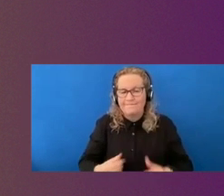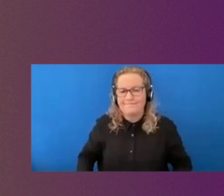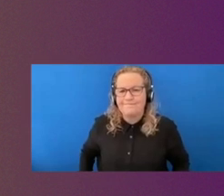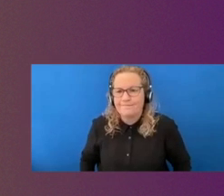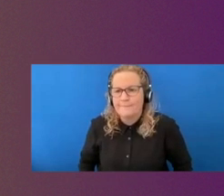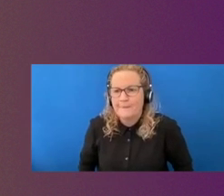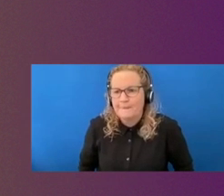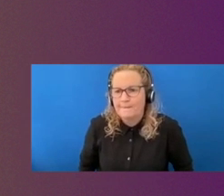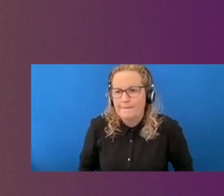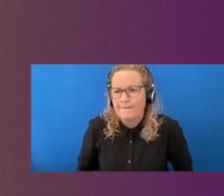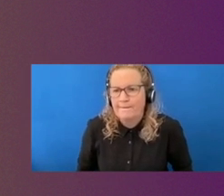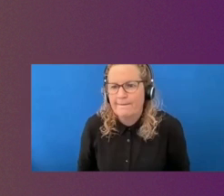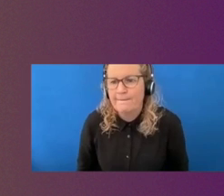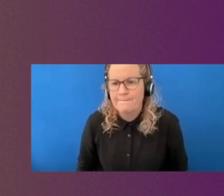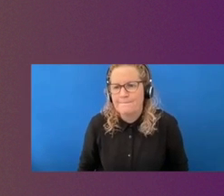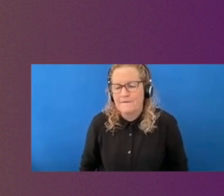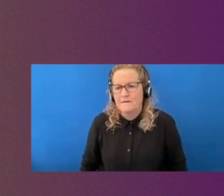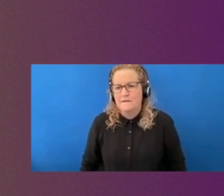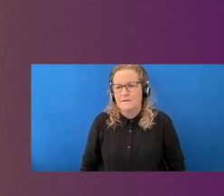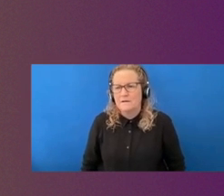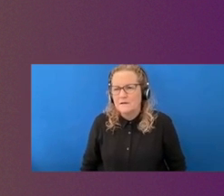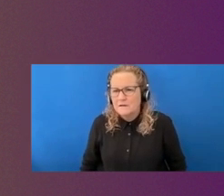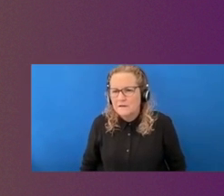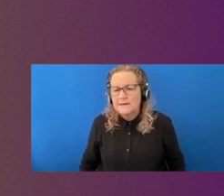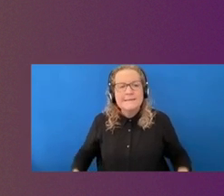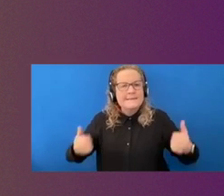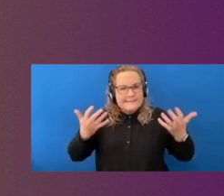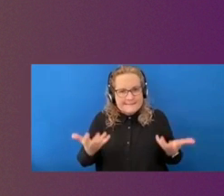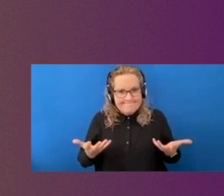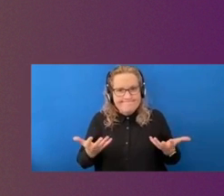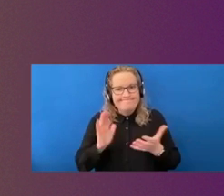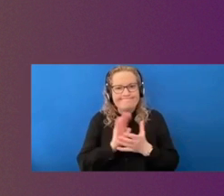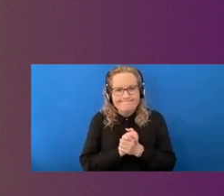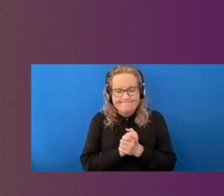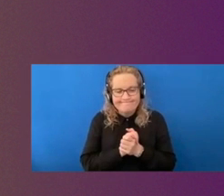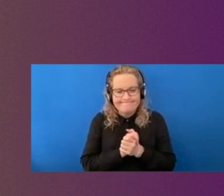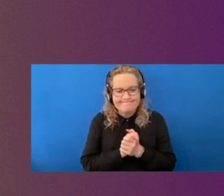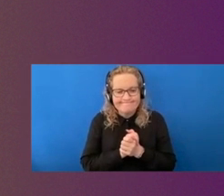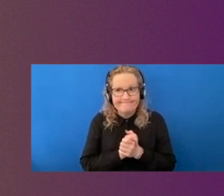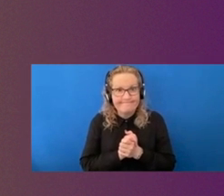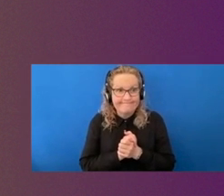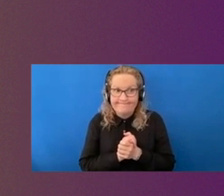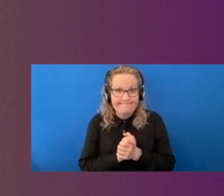um accessible technology available to everyone who needs it yeah that's a very that's a very very big question